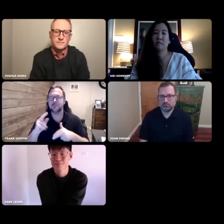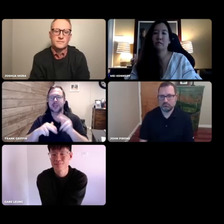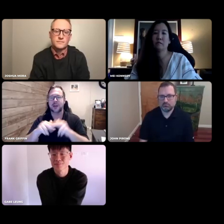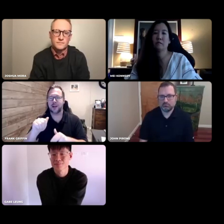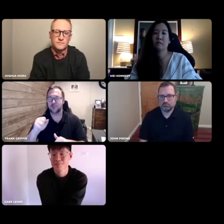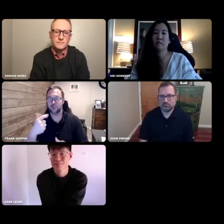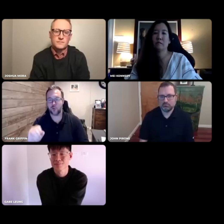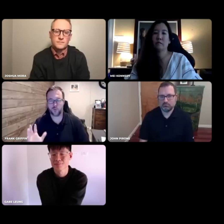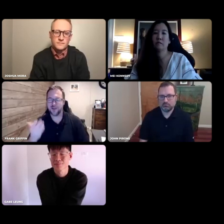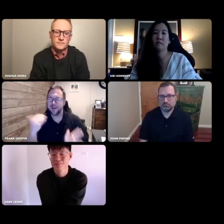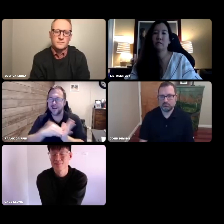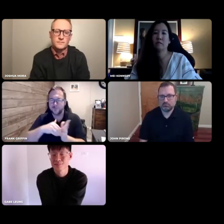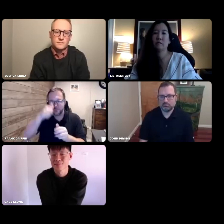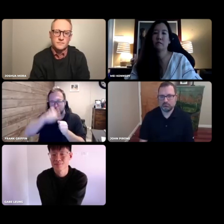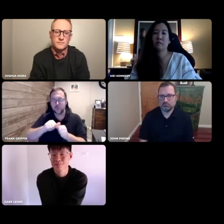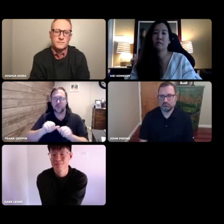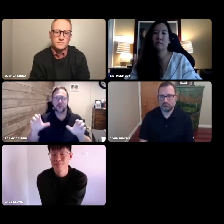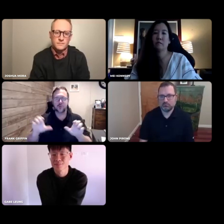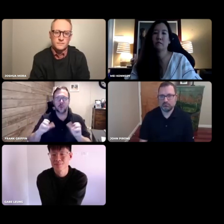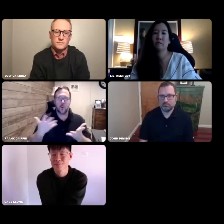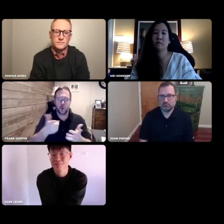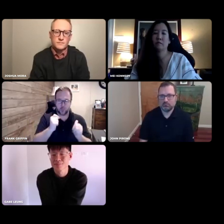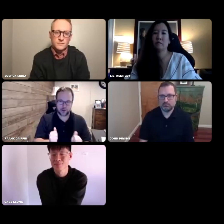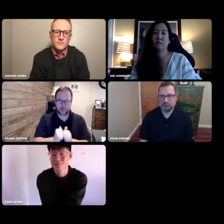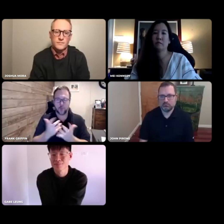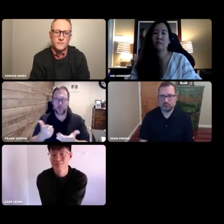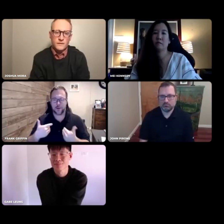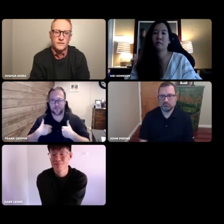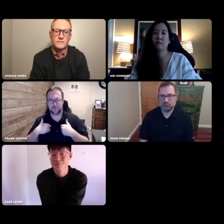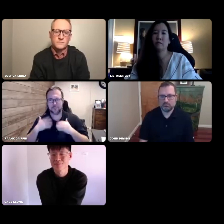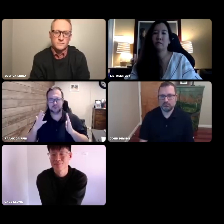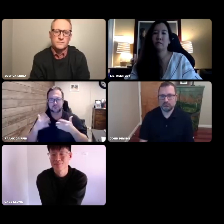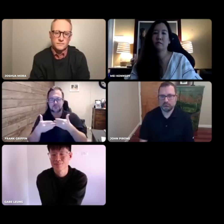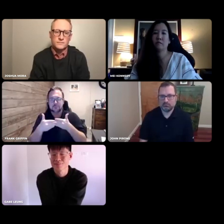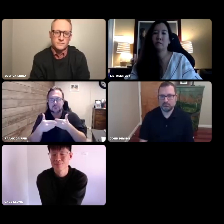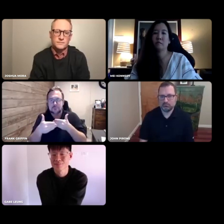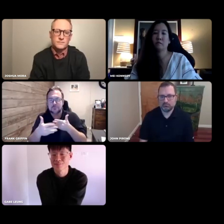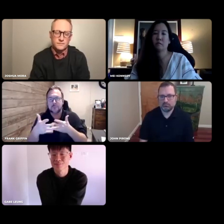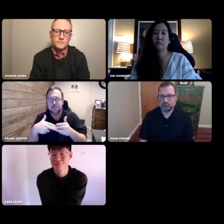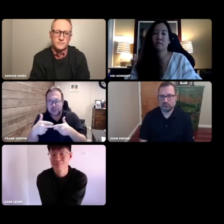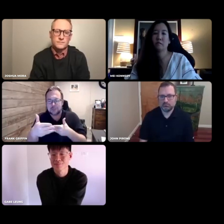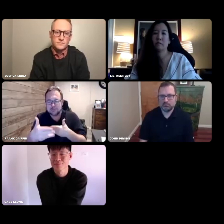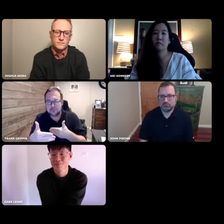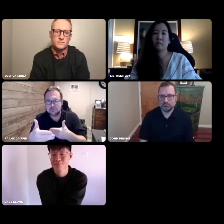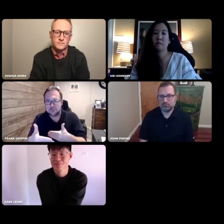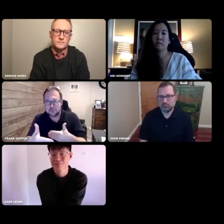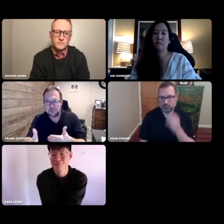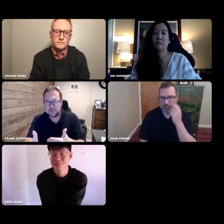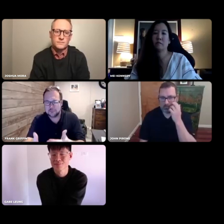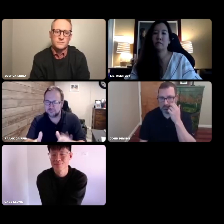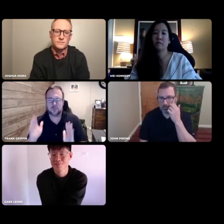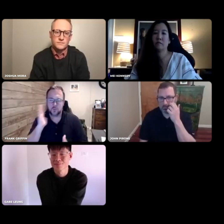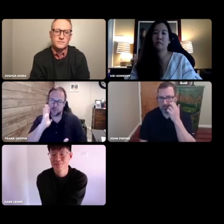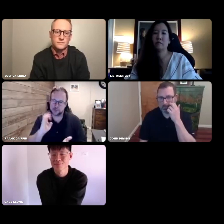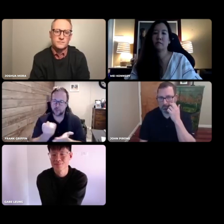Develop a true schedule. Work with what you have.